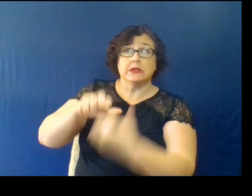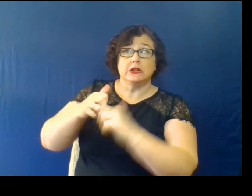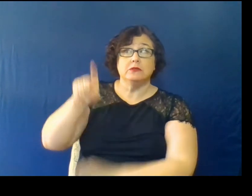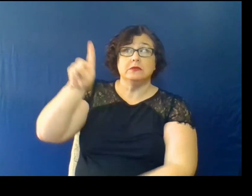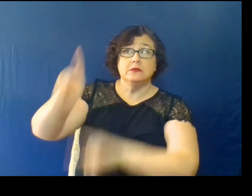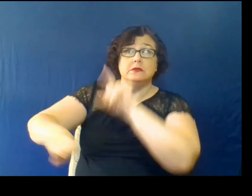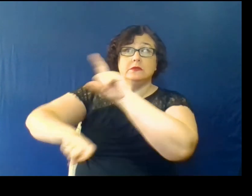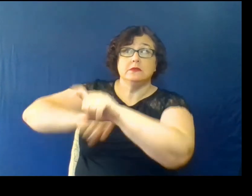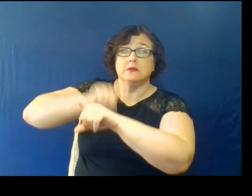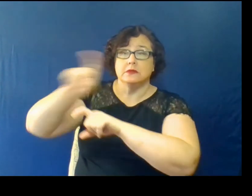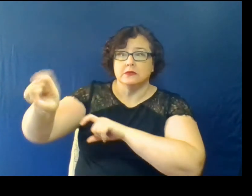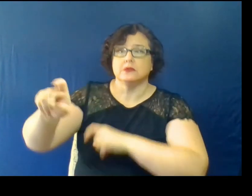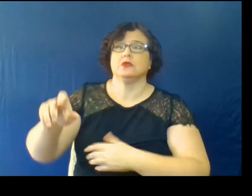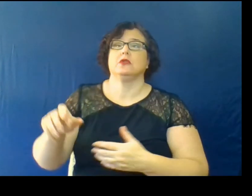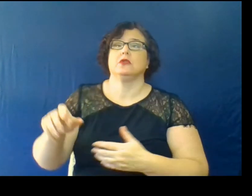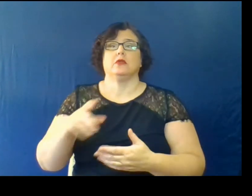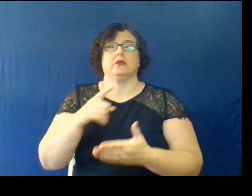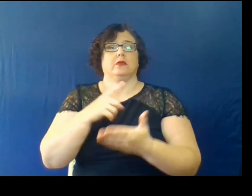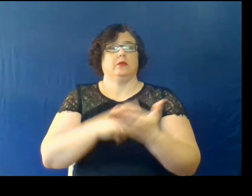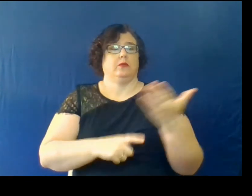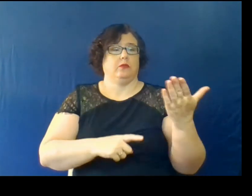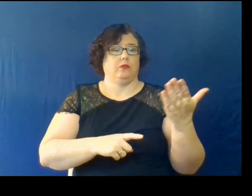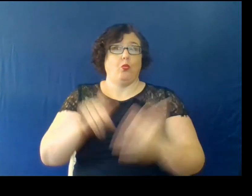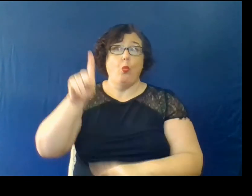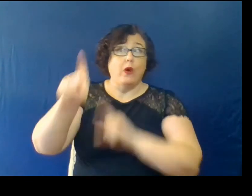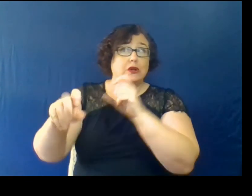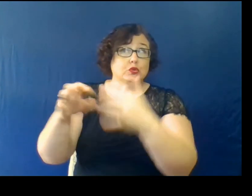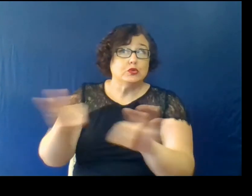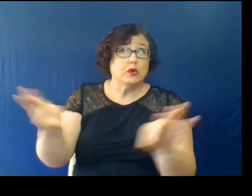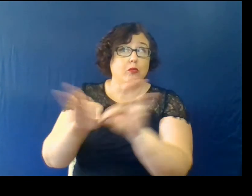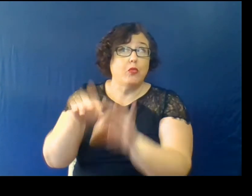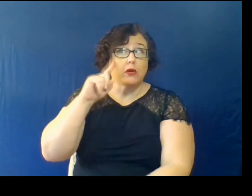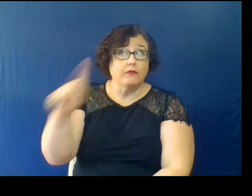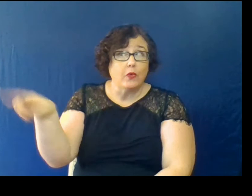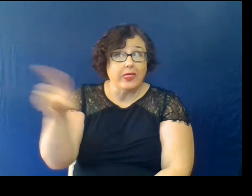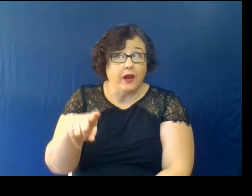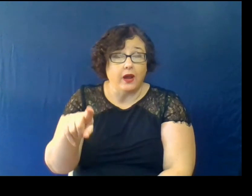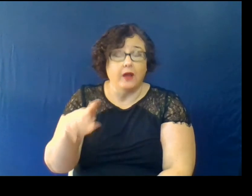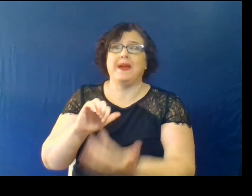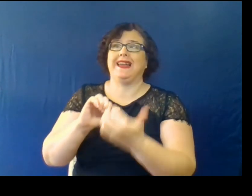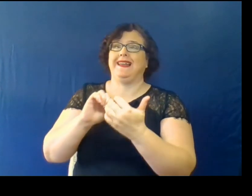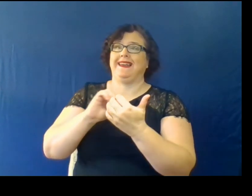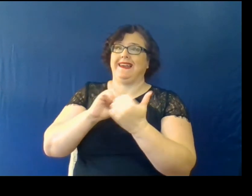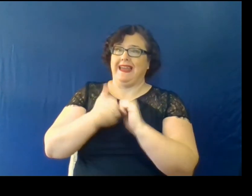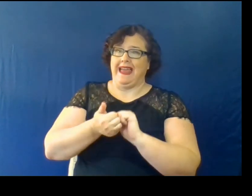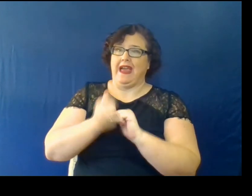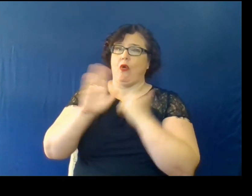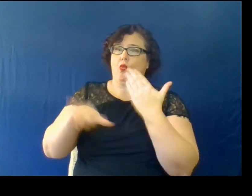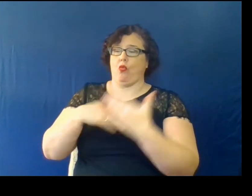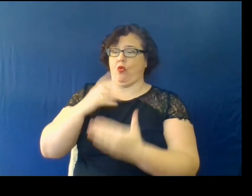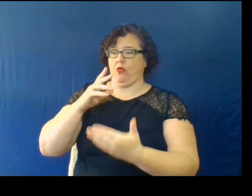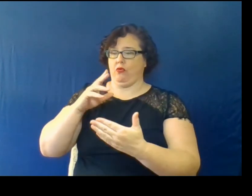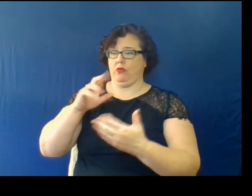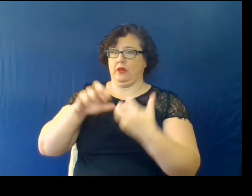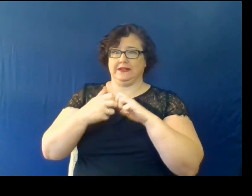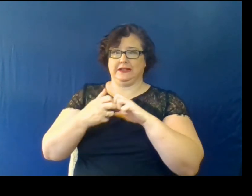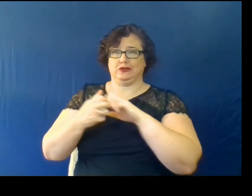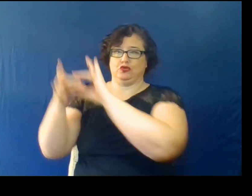what issues are important to them and then how do all these issues intertwine with the disability